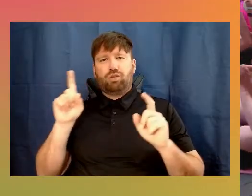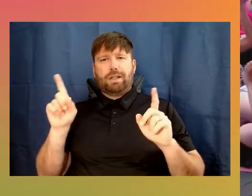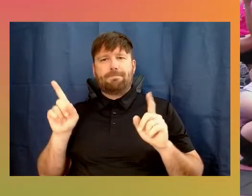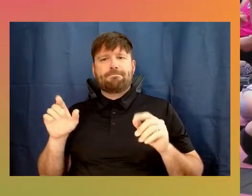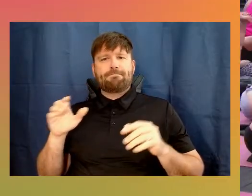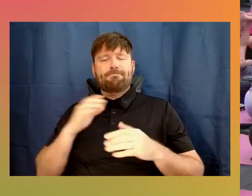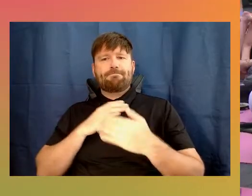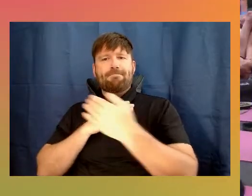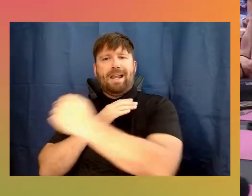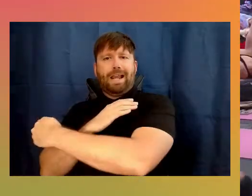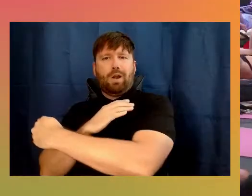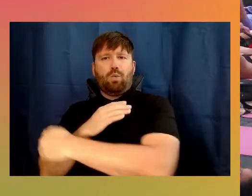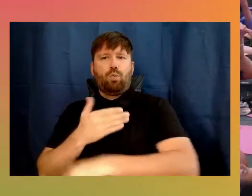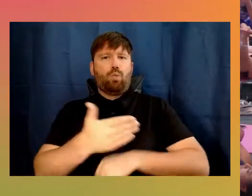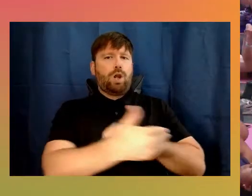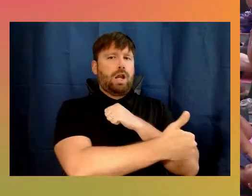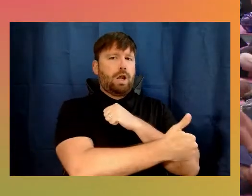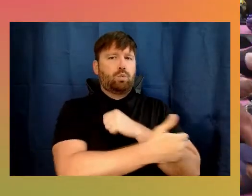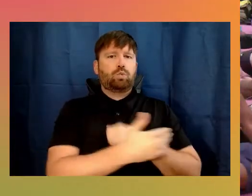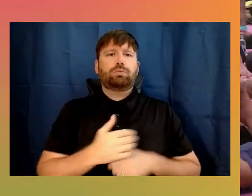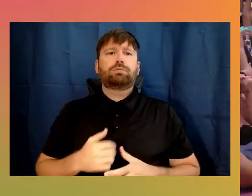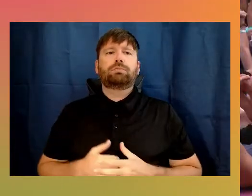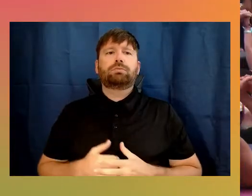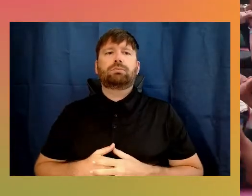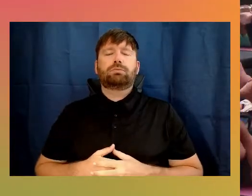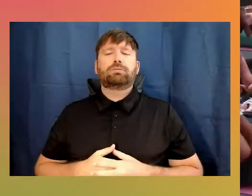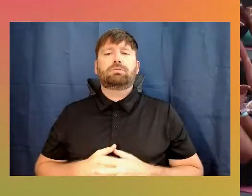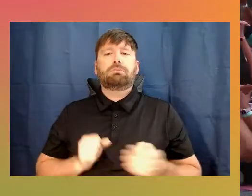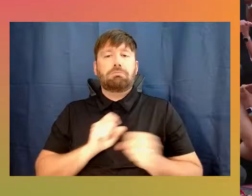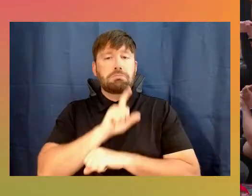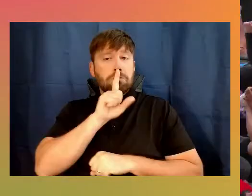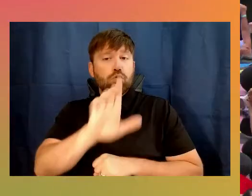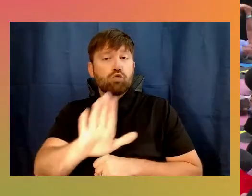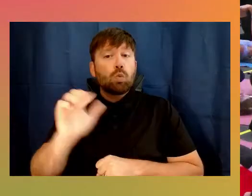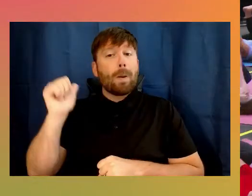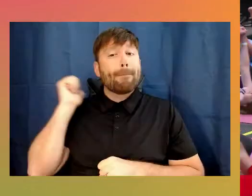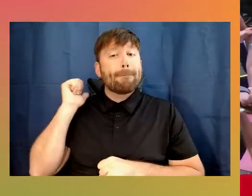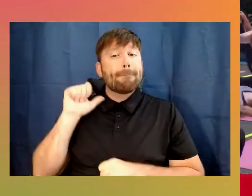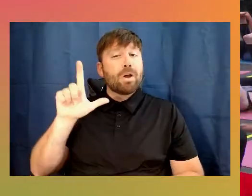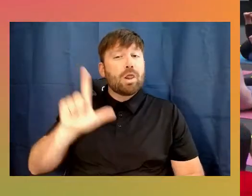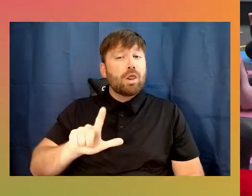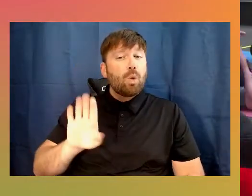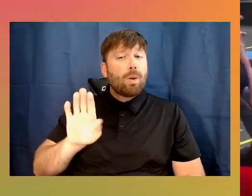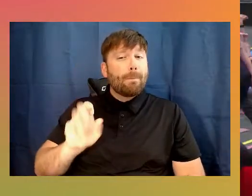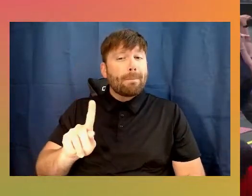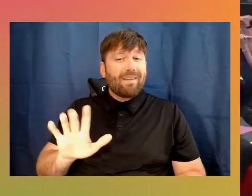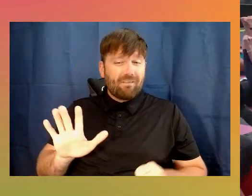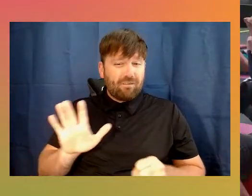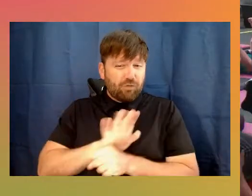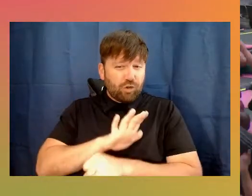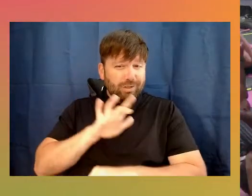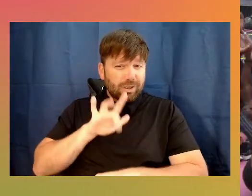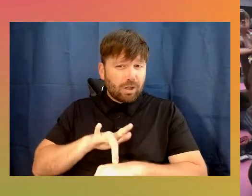DRAWING THE KNEES IN TOWARDS THE ARMPITS. OTHERWISE, IF YOU HAVE A LITTLE BIT MORE RANGE OF MOTION, YOU CAN ALWAYS GRAB FOR THE OUTSIDES OF THE FEET. KNEES COME ON THE OUTSIDES OF